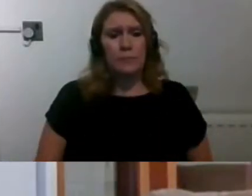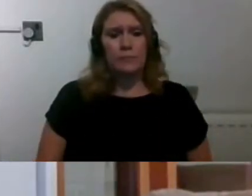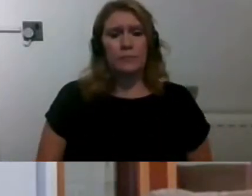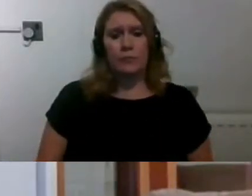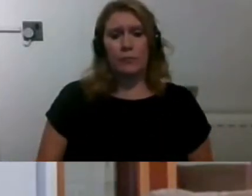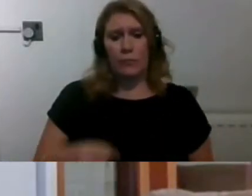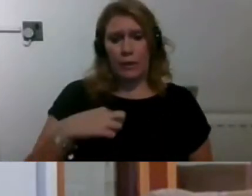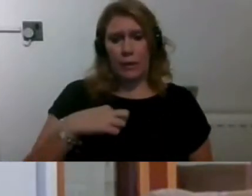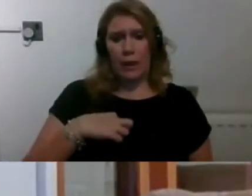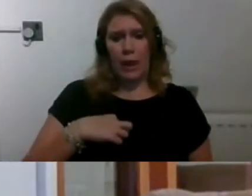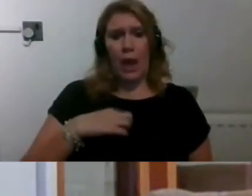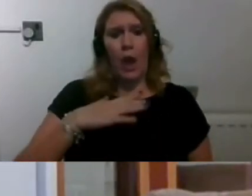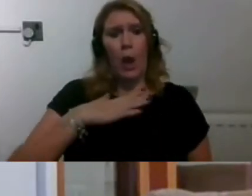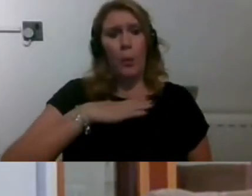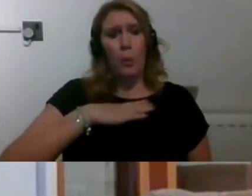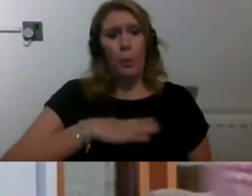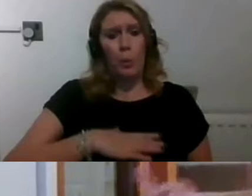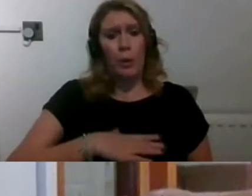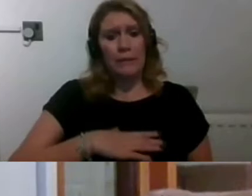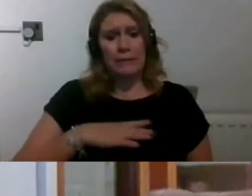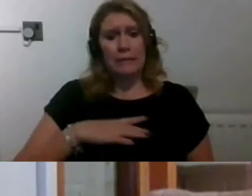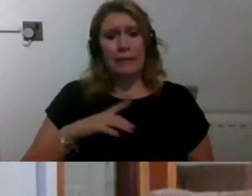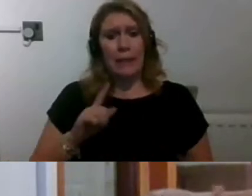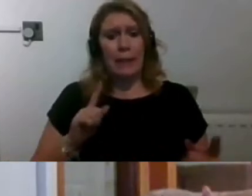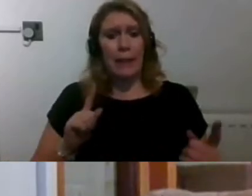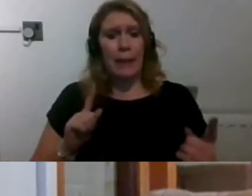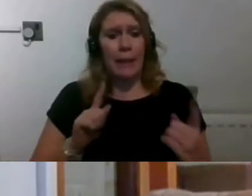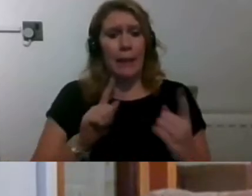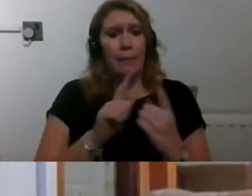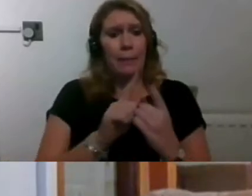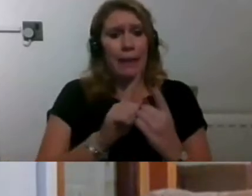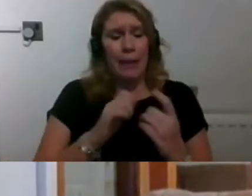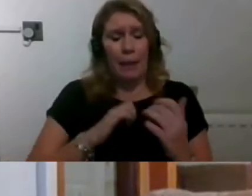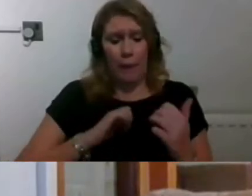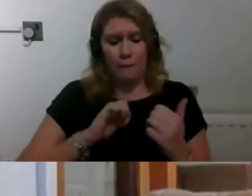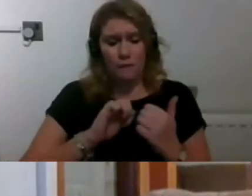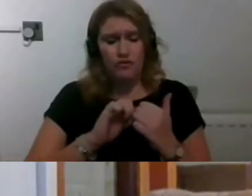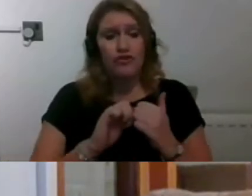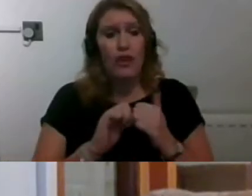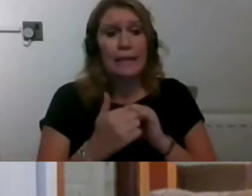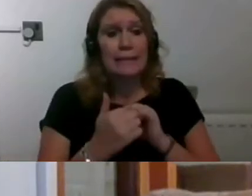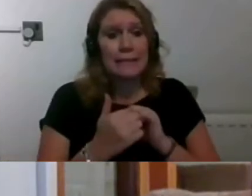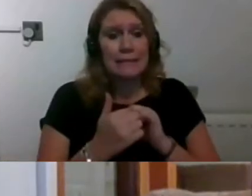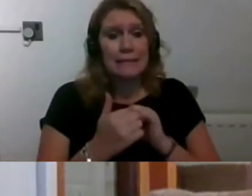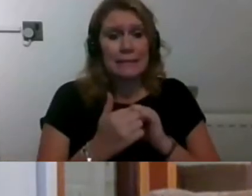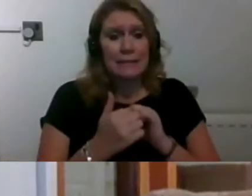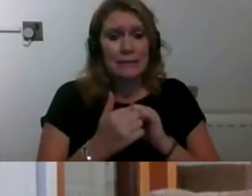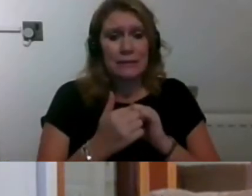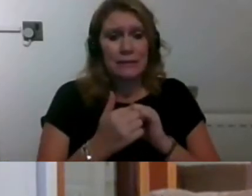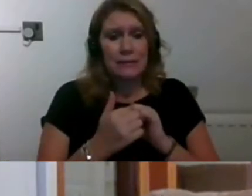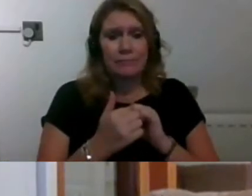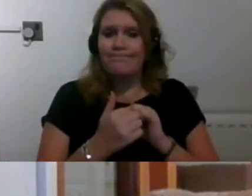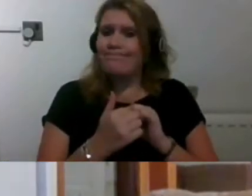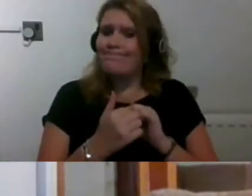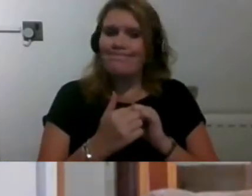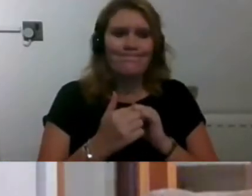I wanted to meet my friends.